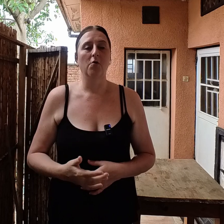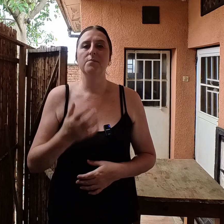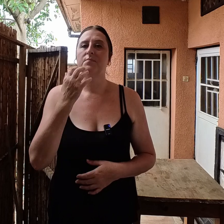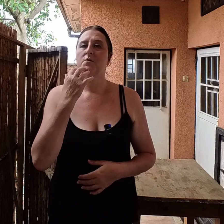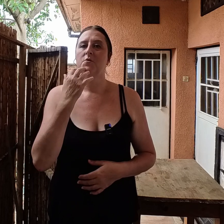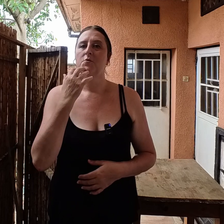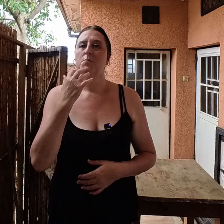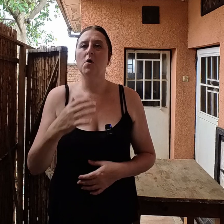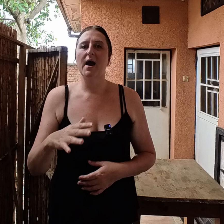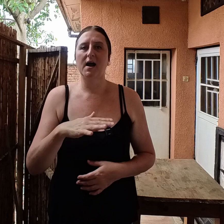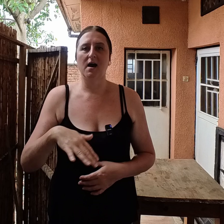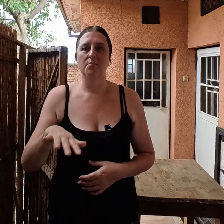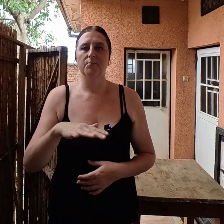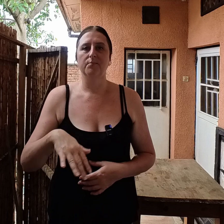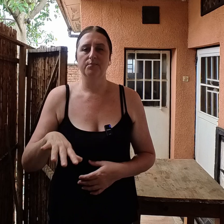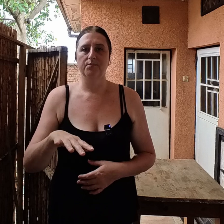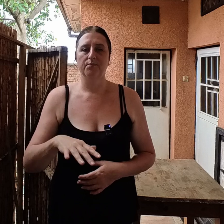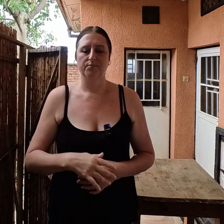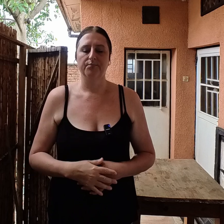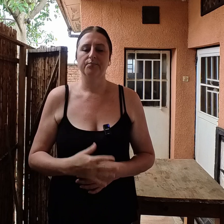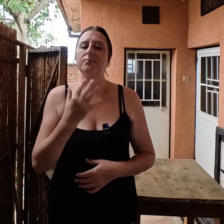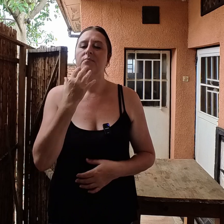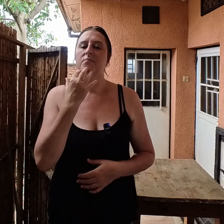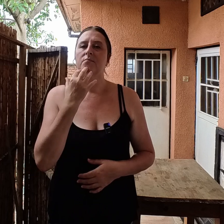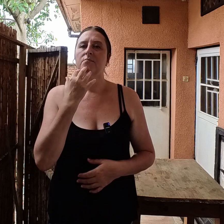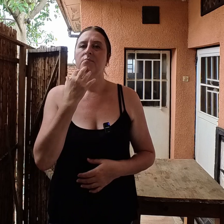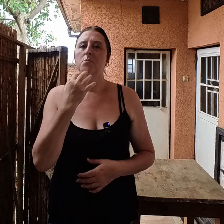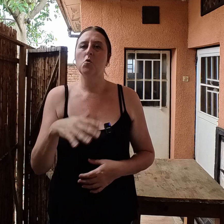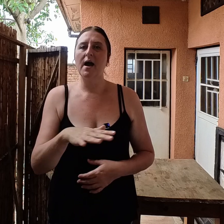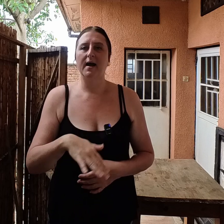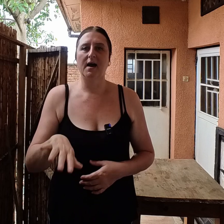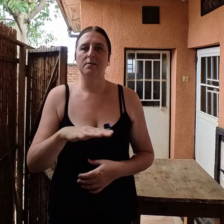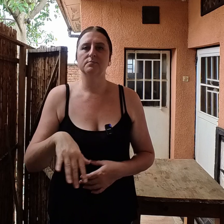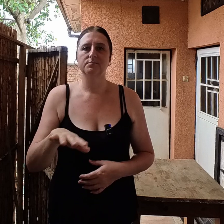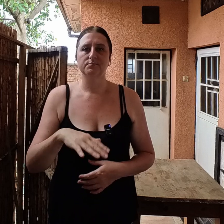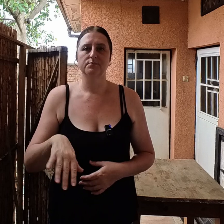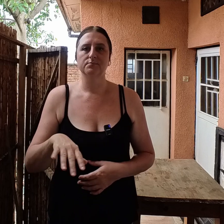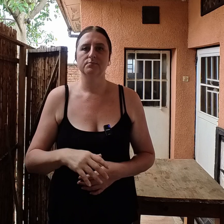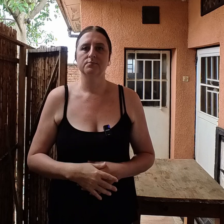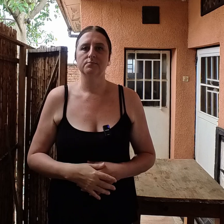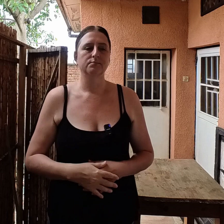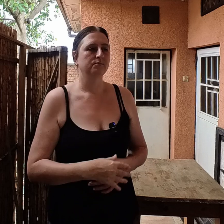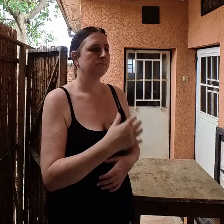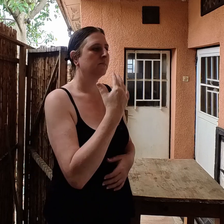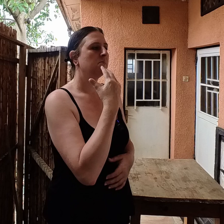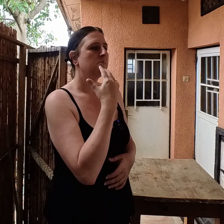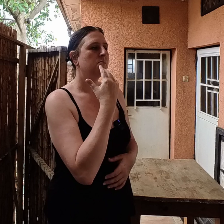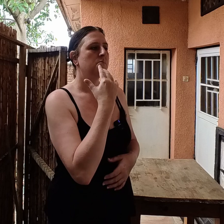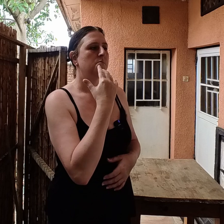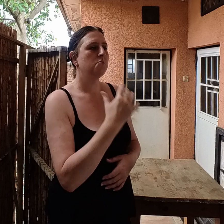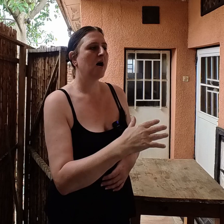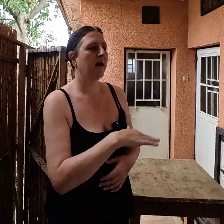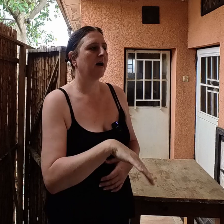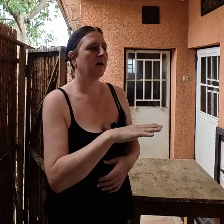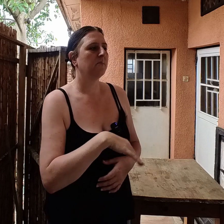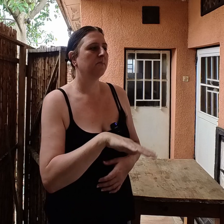Or Muganda. Muhanga. Muhanga.